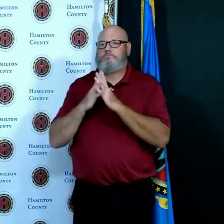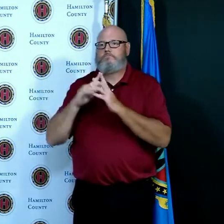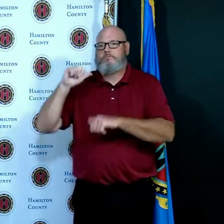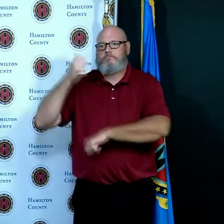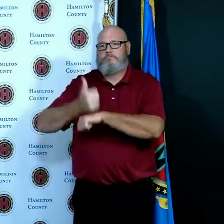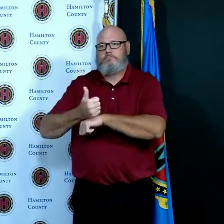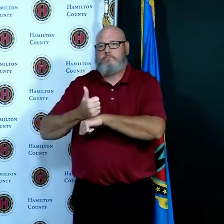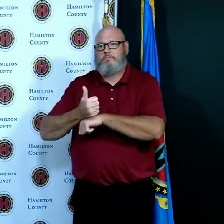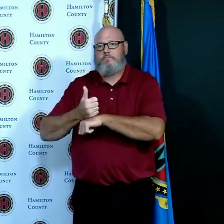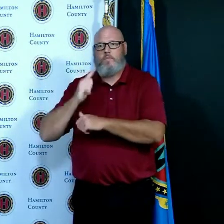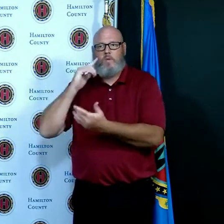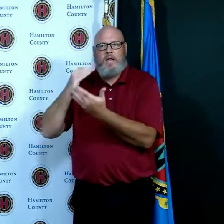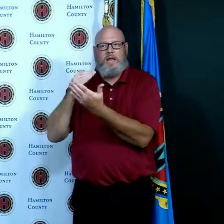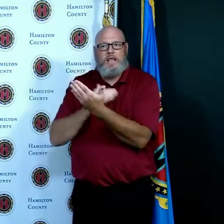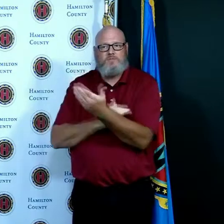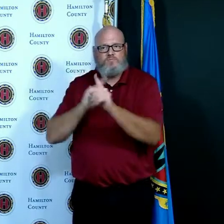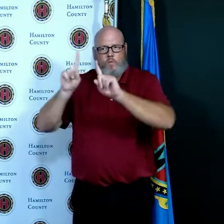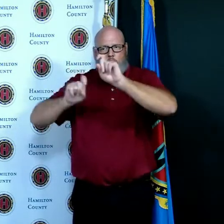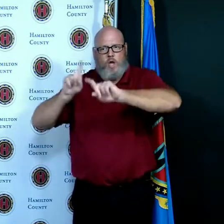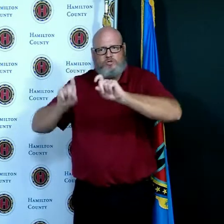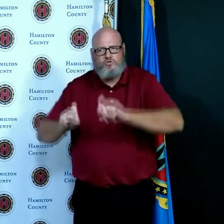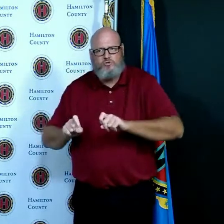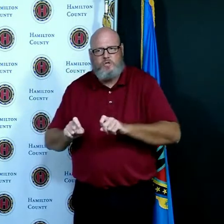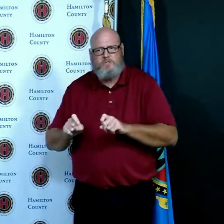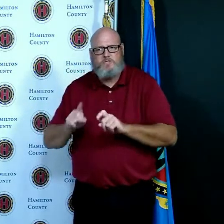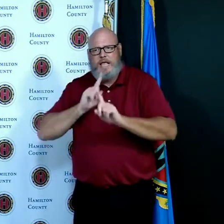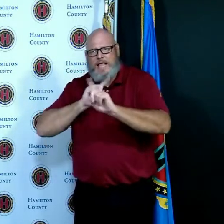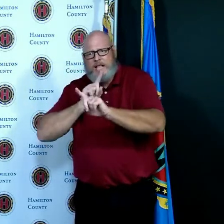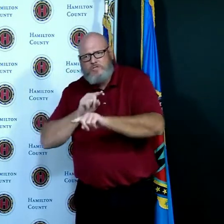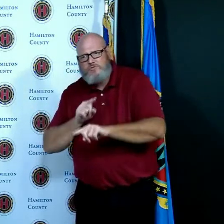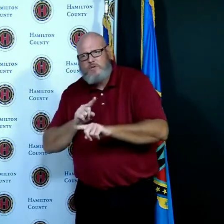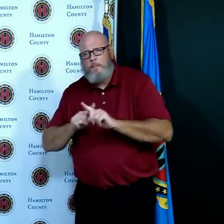asked but when I think about that and please correct me if I'm wrong